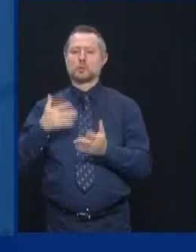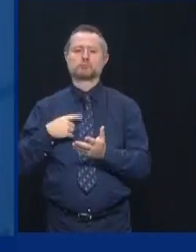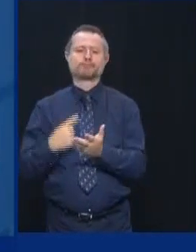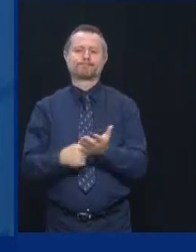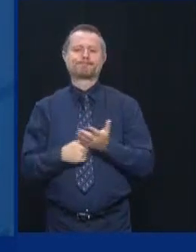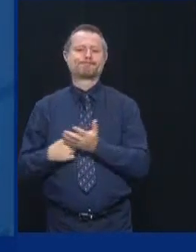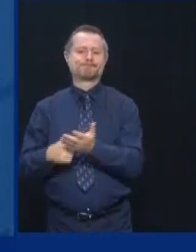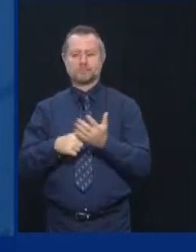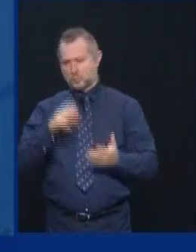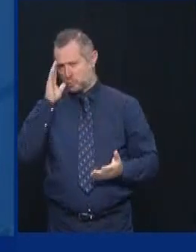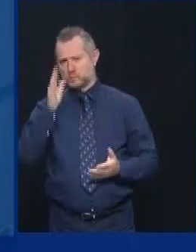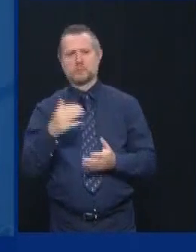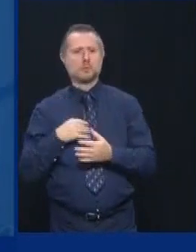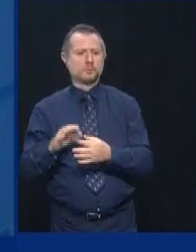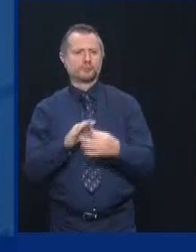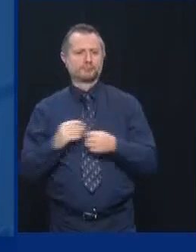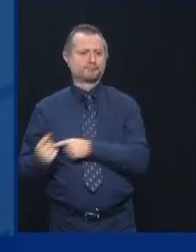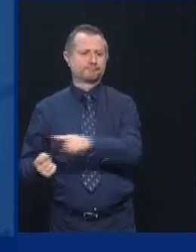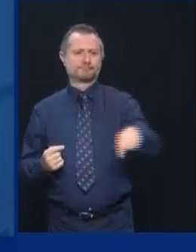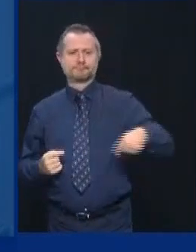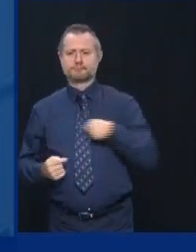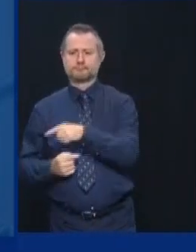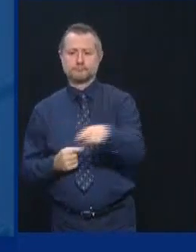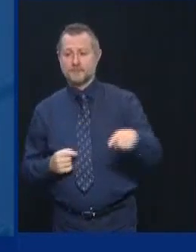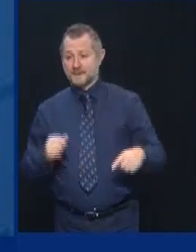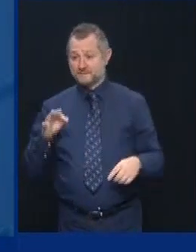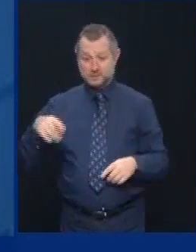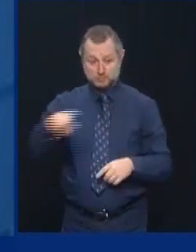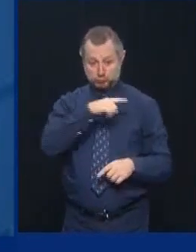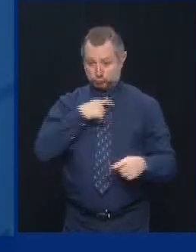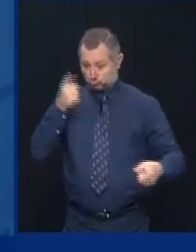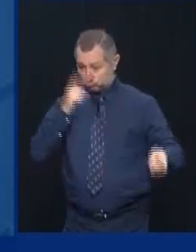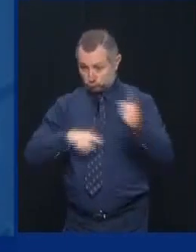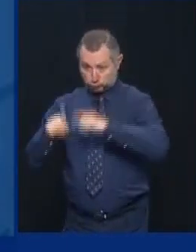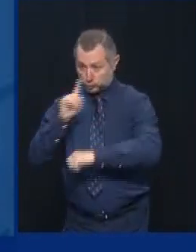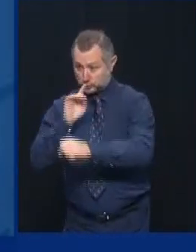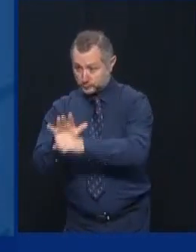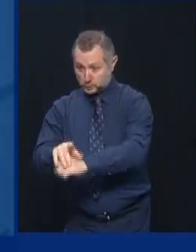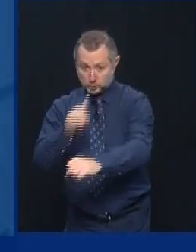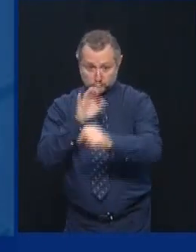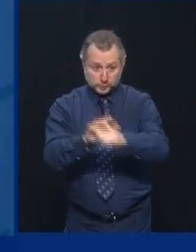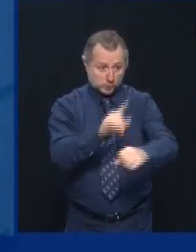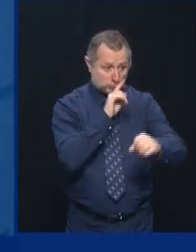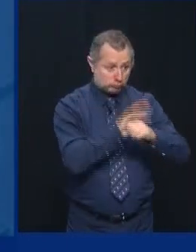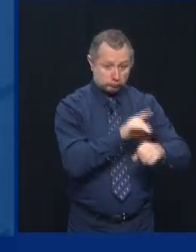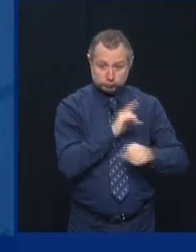THE LARGER CONGREGATIONS, NEW YORK CITY, ROCKLAND, ORANGE, NASSAU AND HAVE THAT CONVERSATION.